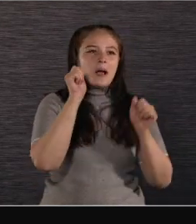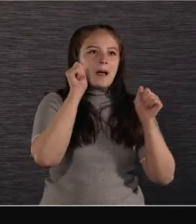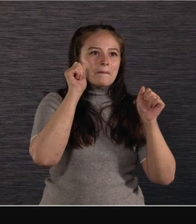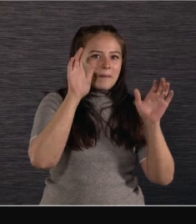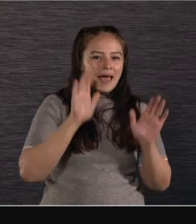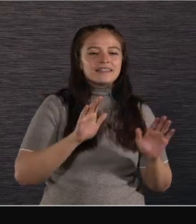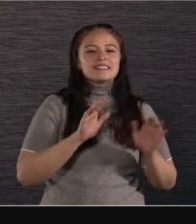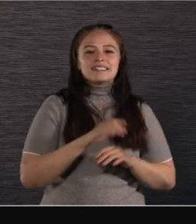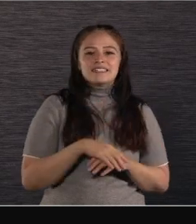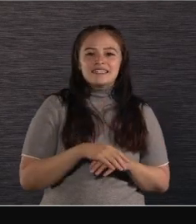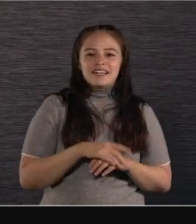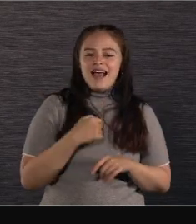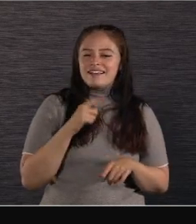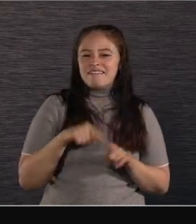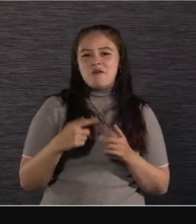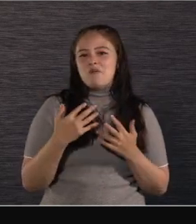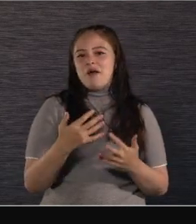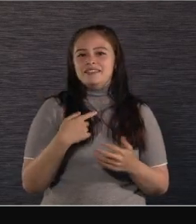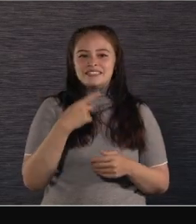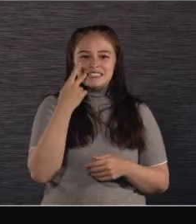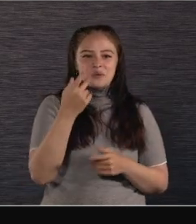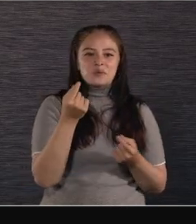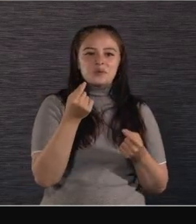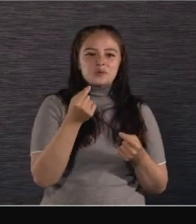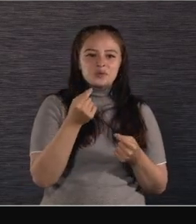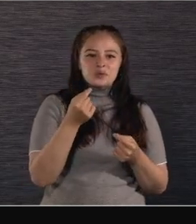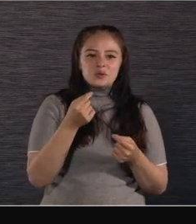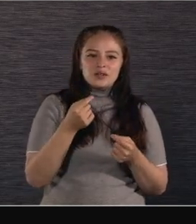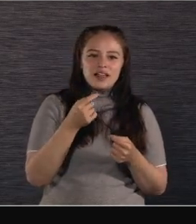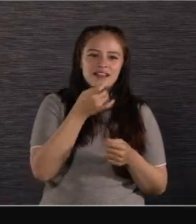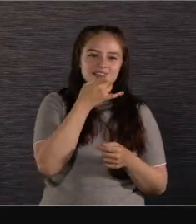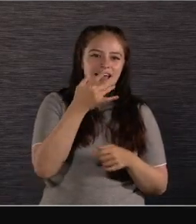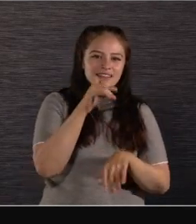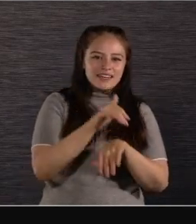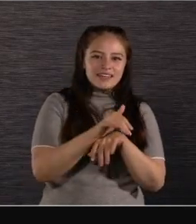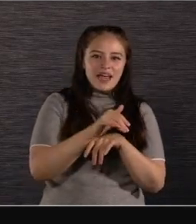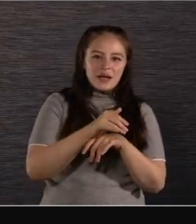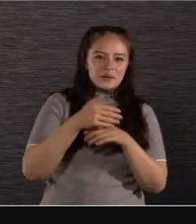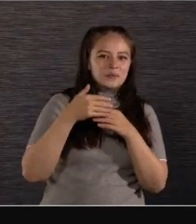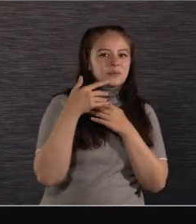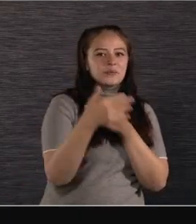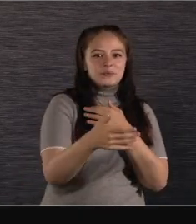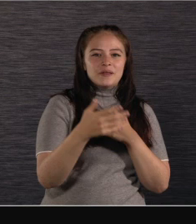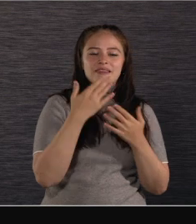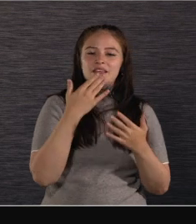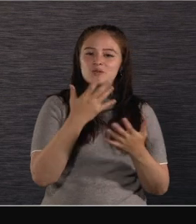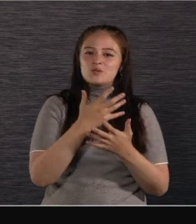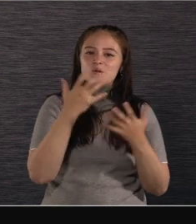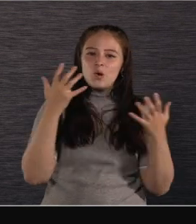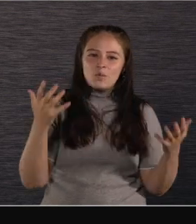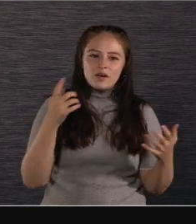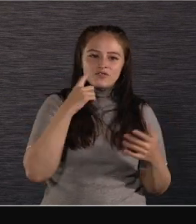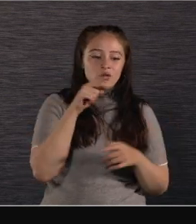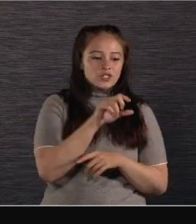I can't wait to see what we can do with Light the Night It's going to be incredible. Thank you so much to Sony.